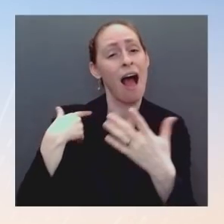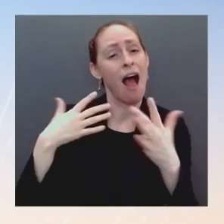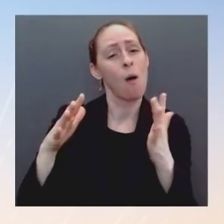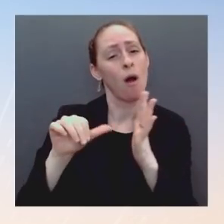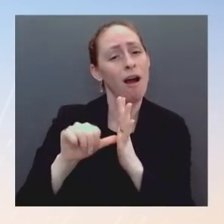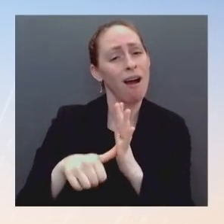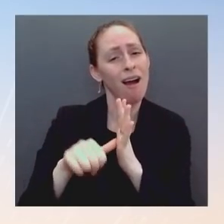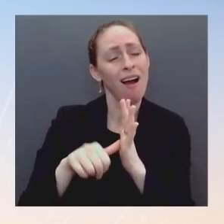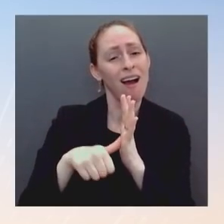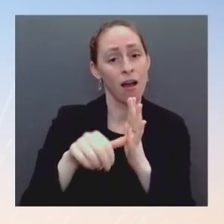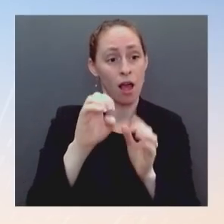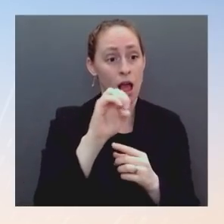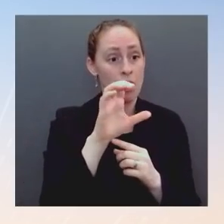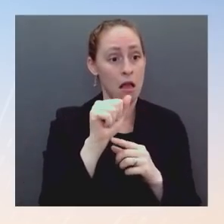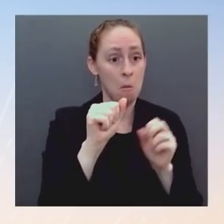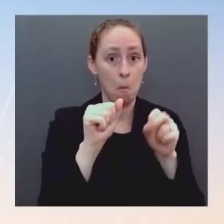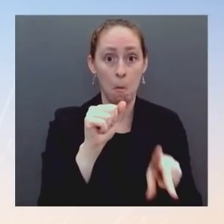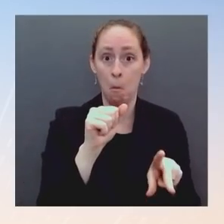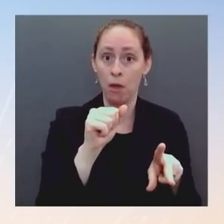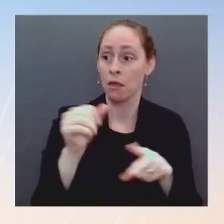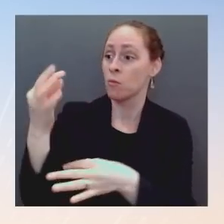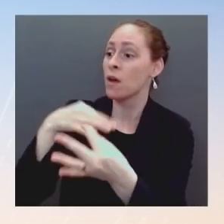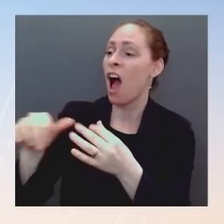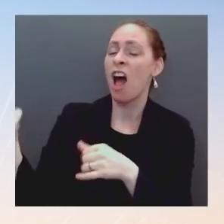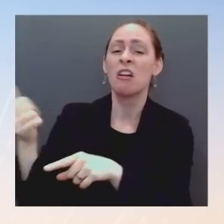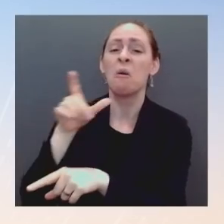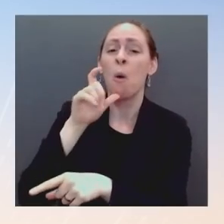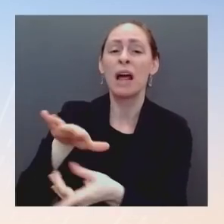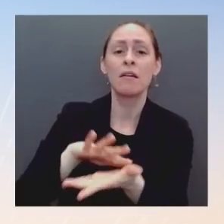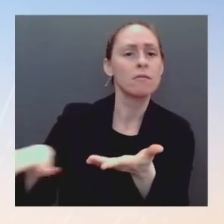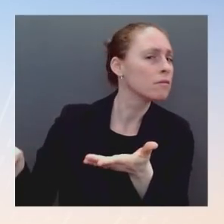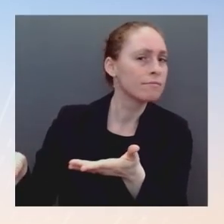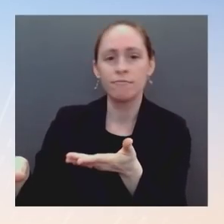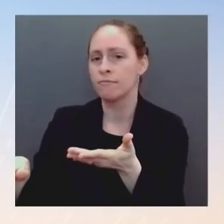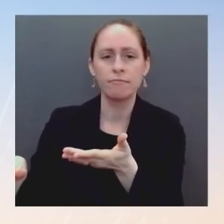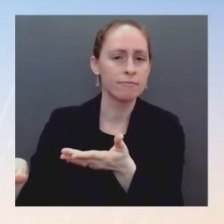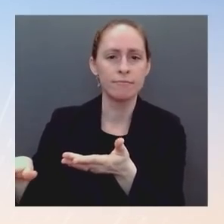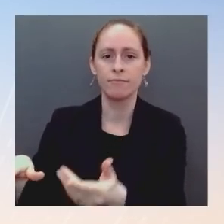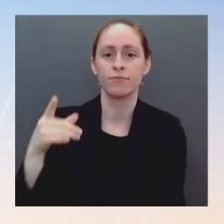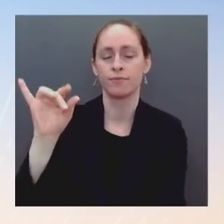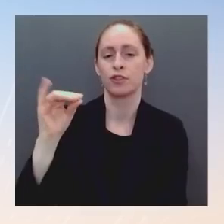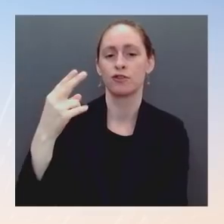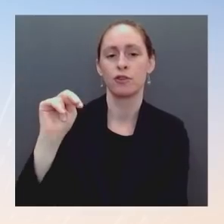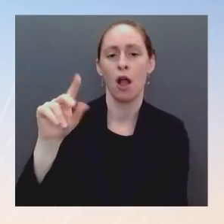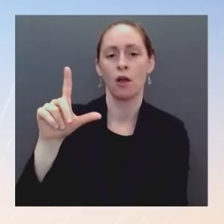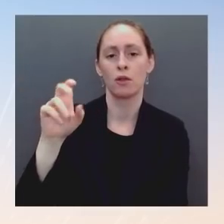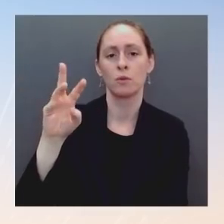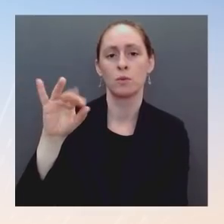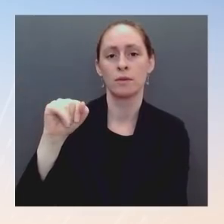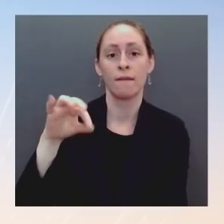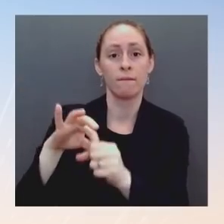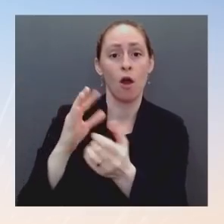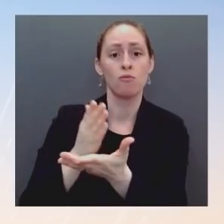that it's a replacement for the John Lewis Voting Rights Act or other voting rights legislation that has important components of it